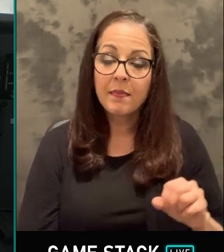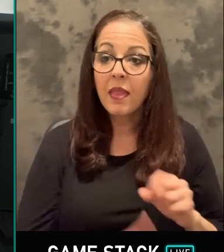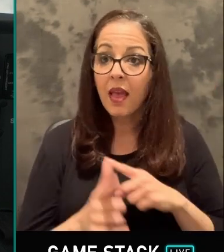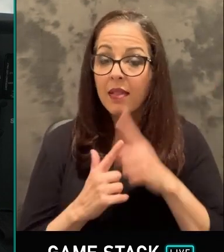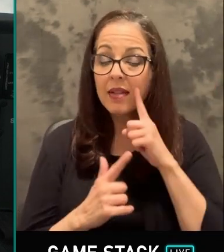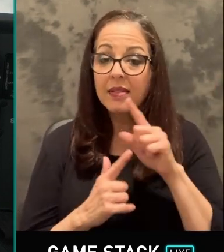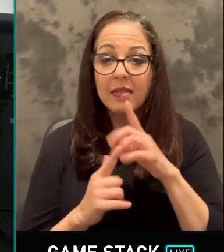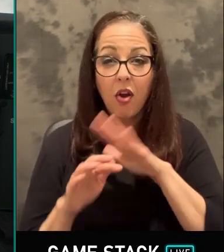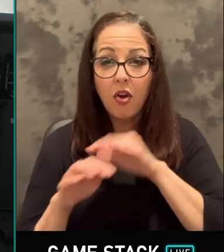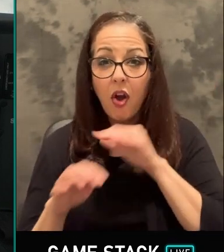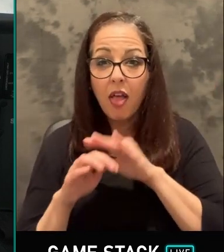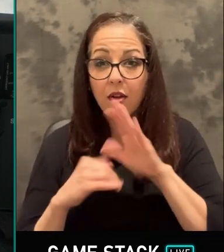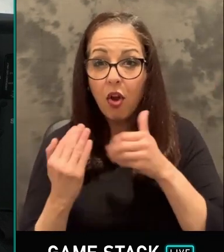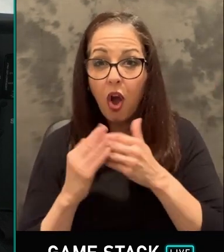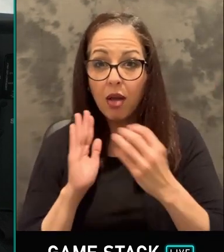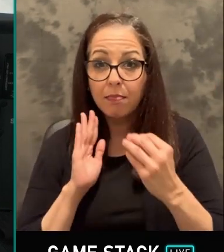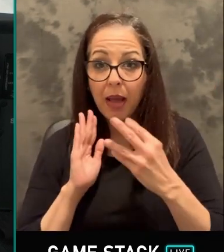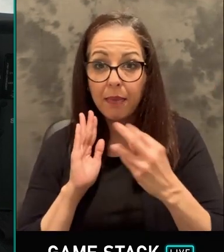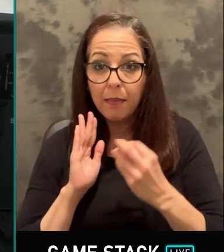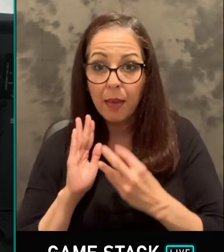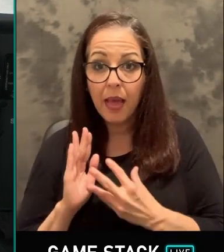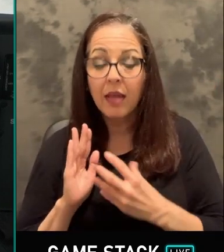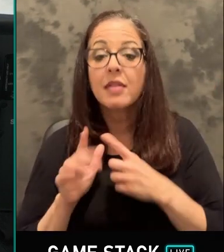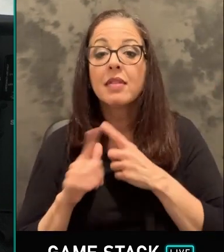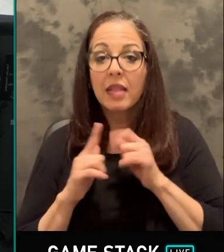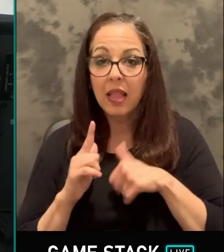Cessna GSA, readback correct. Radar contact 8400 feet. QNH 29.92 Turn left heading